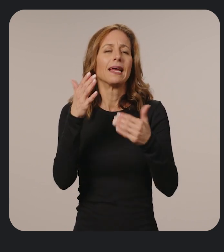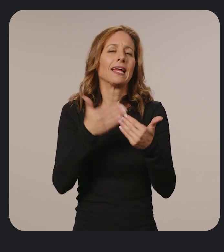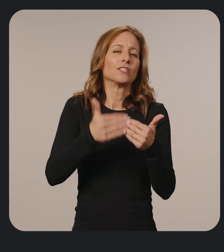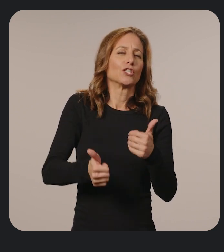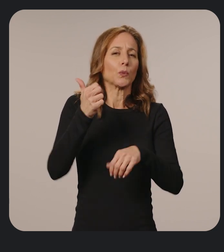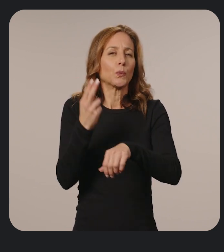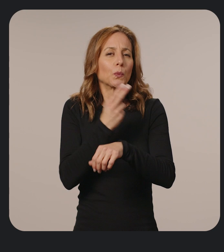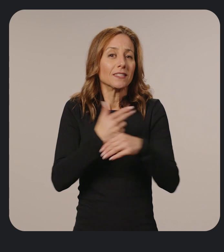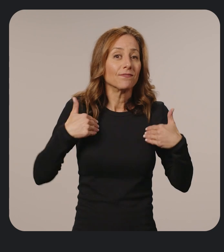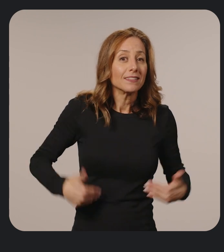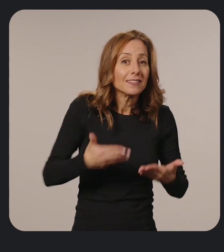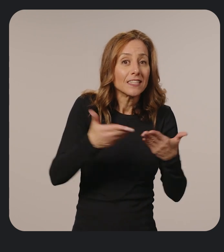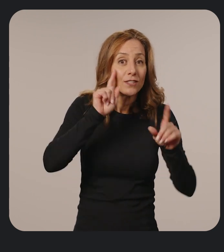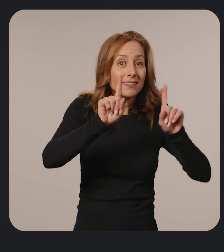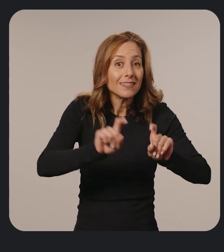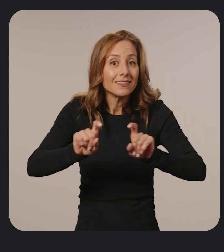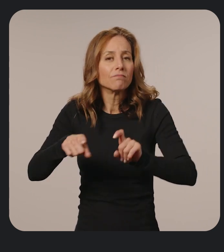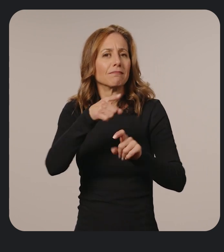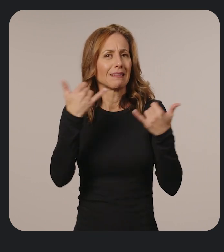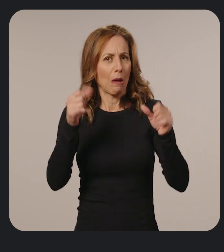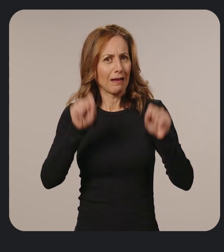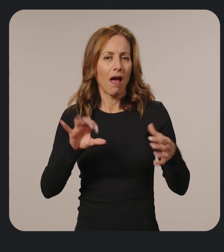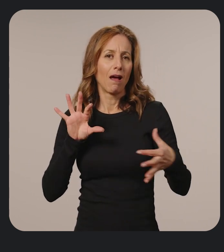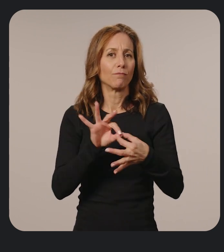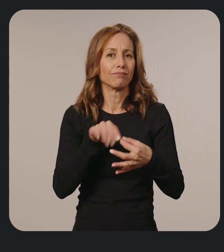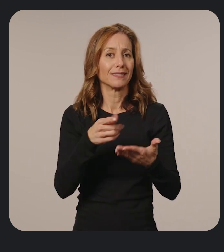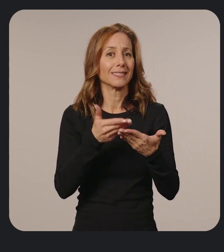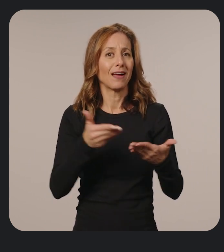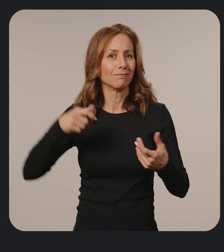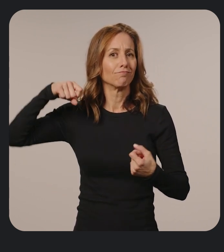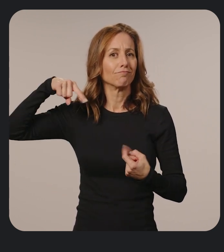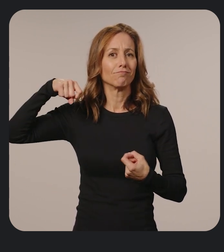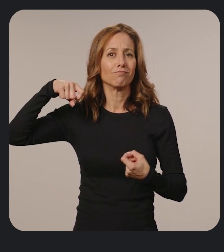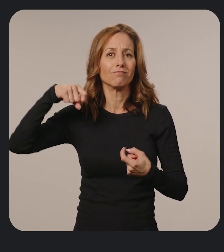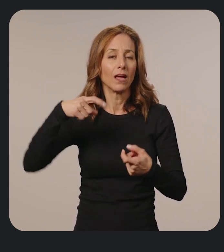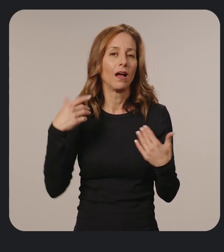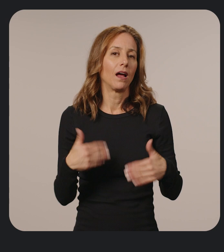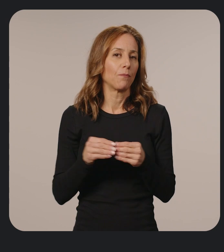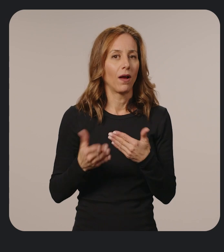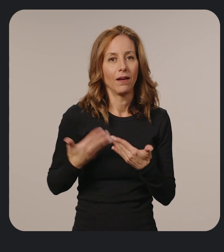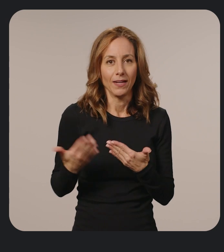To make it much easier to use physical devices for testing, you can now connect to these devices wirelessly,